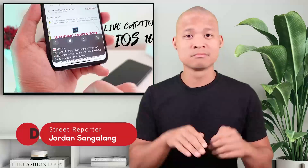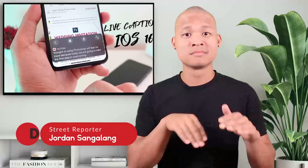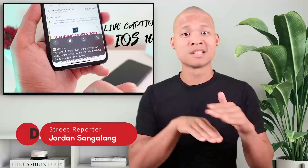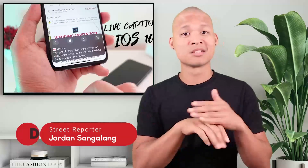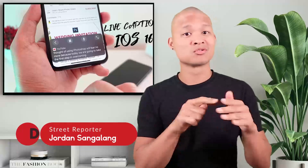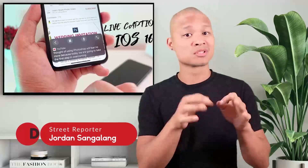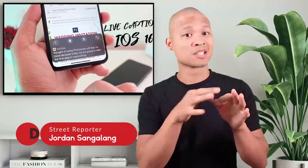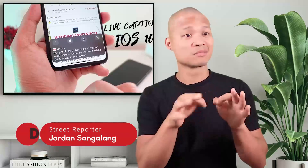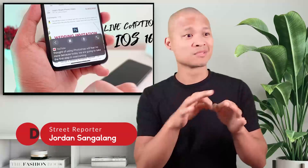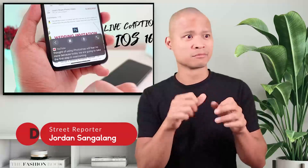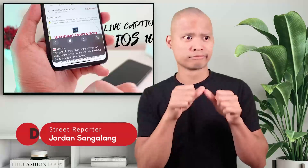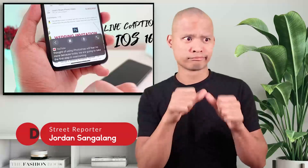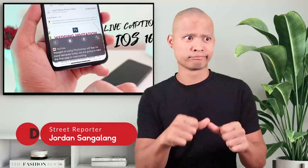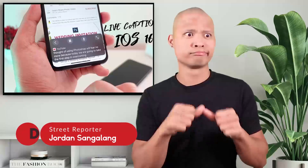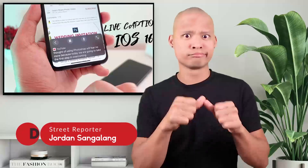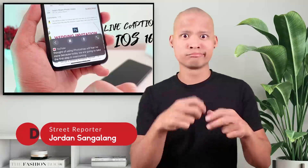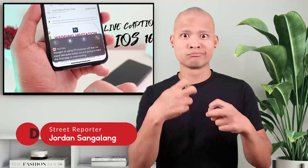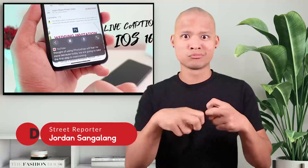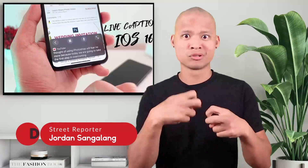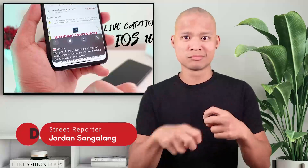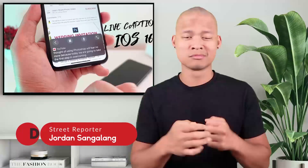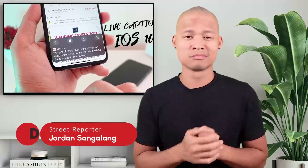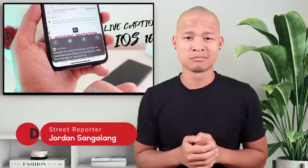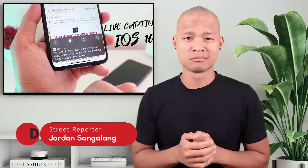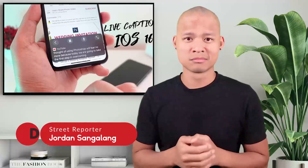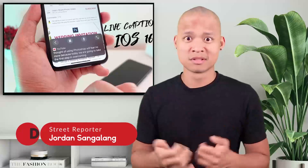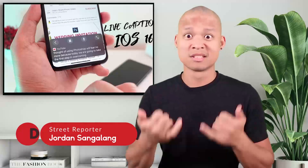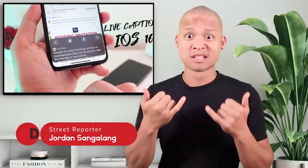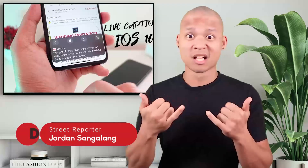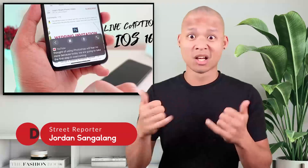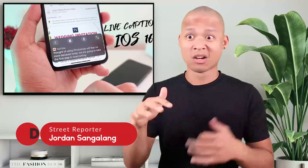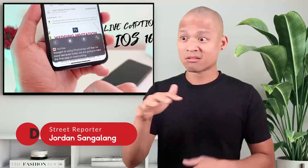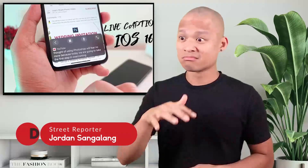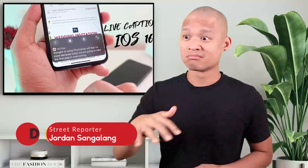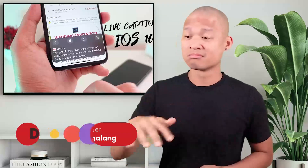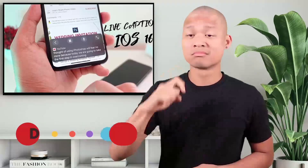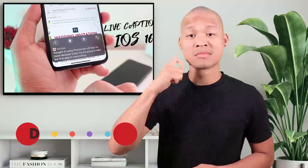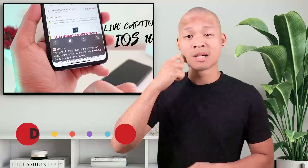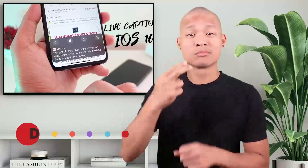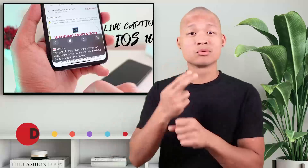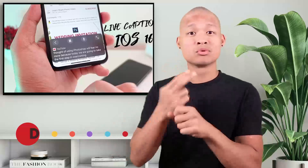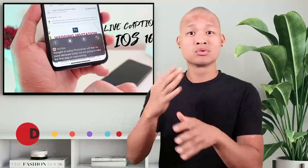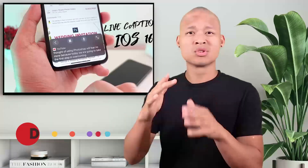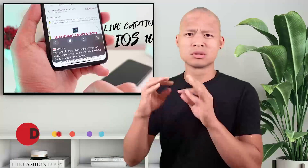Access to captioning has been an ongoing problem and Apple users are